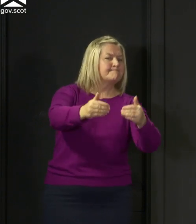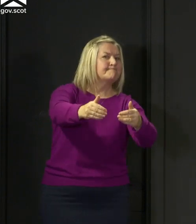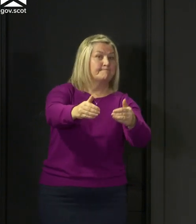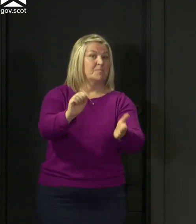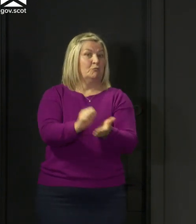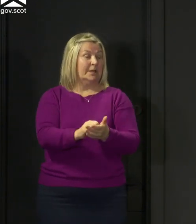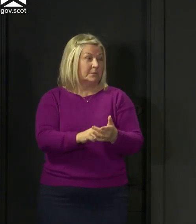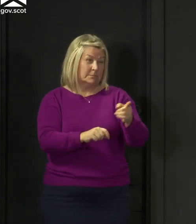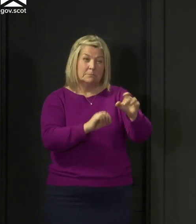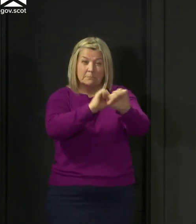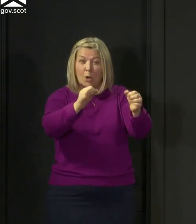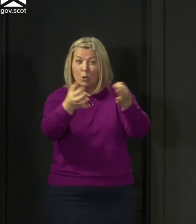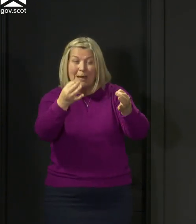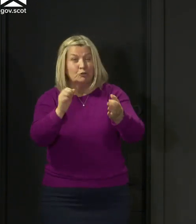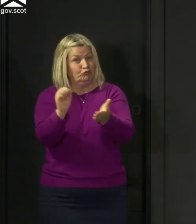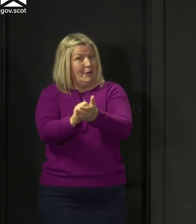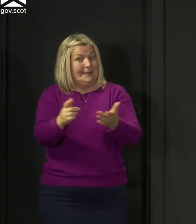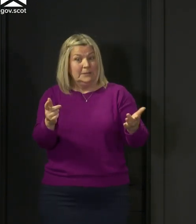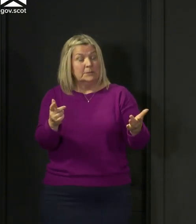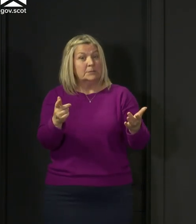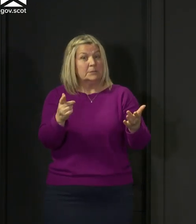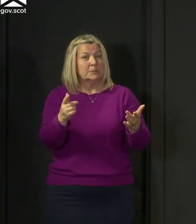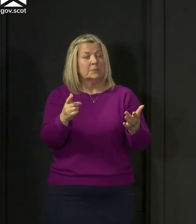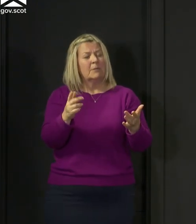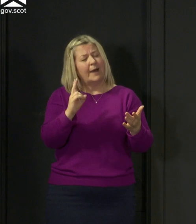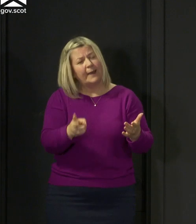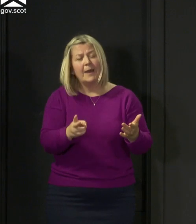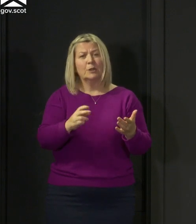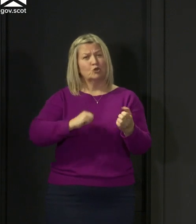legitimate questions to ask me, but I would stress again, the Scottish Government guidance